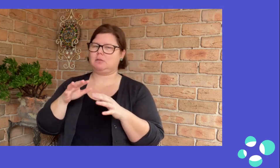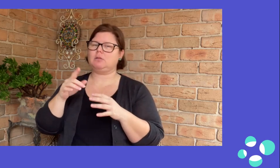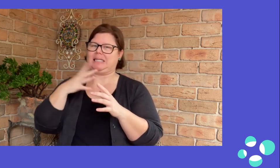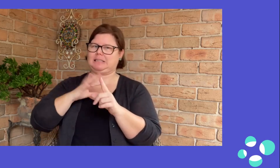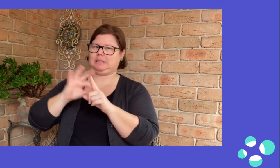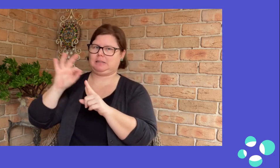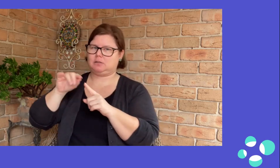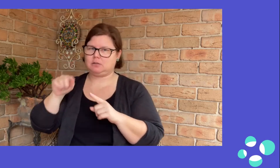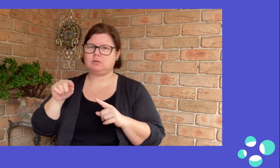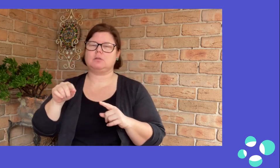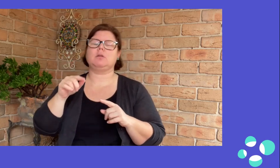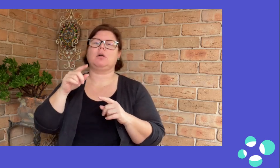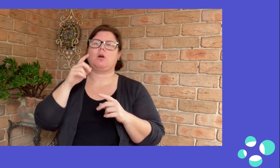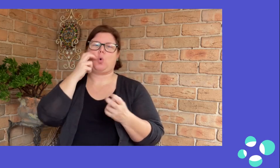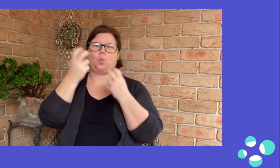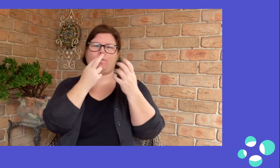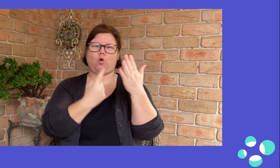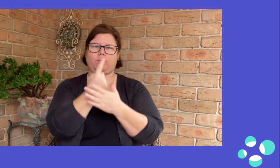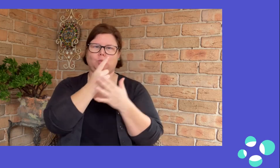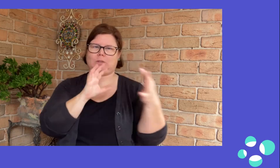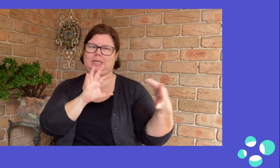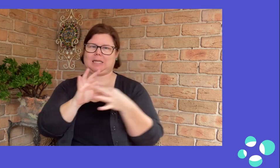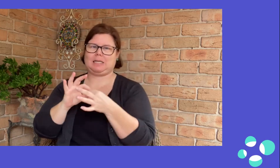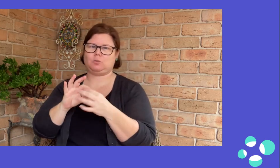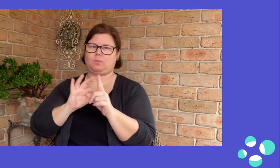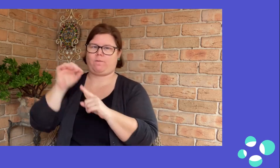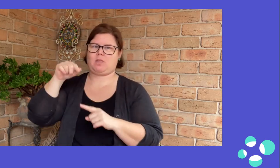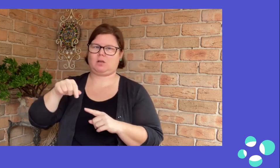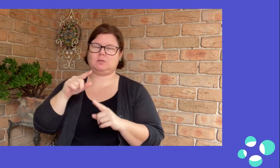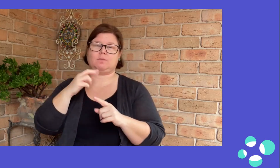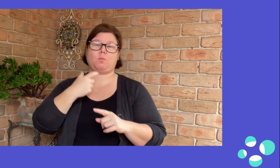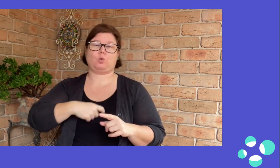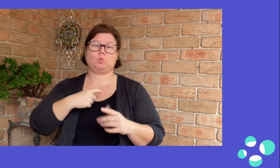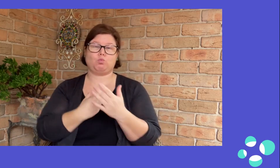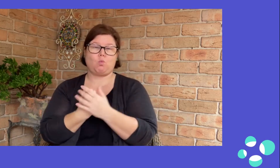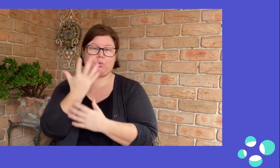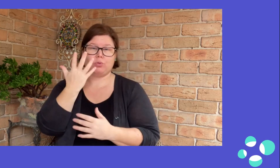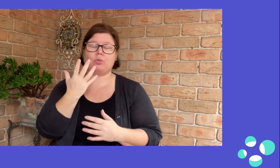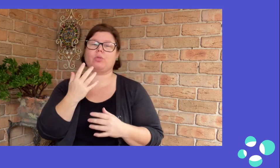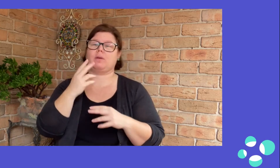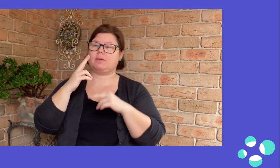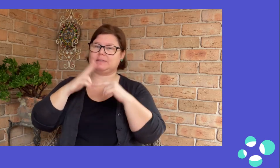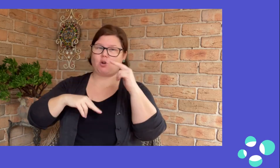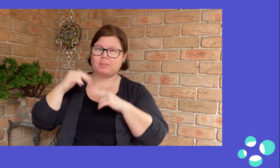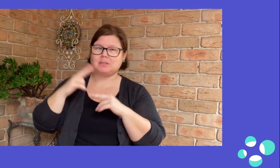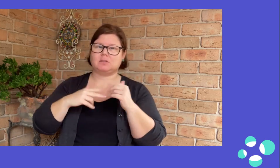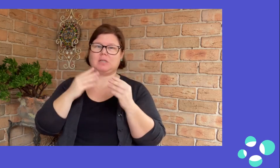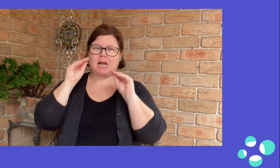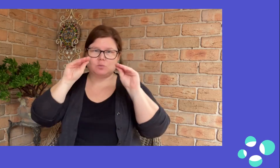And then look at areas that you could improve. Look for opportunities for your personal growth and development